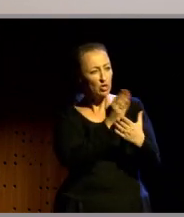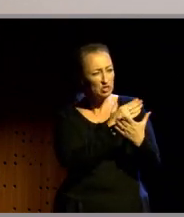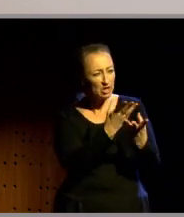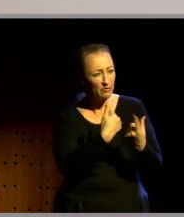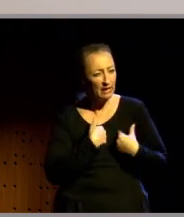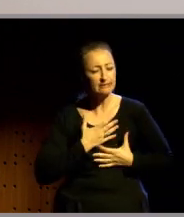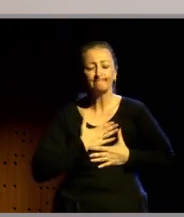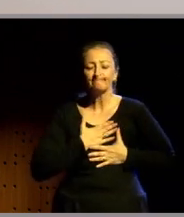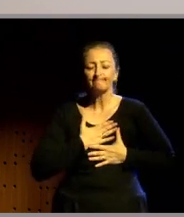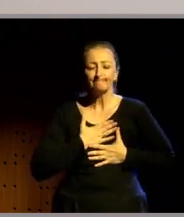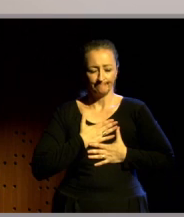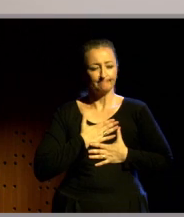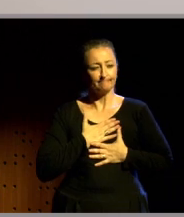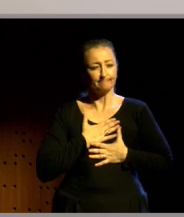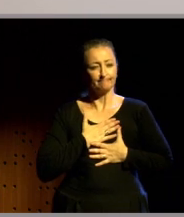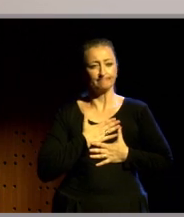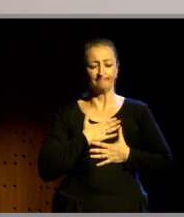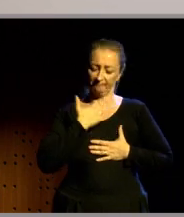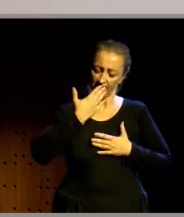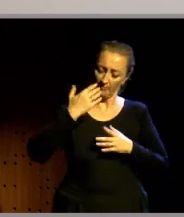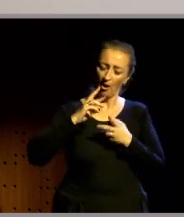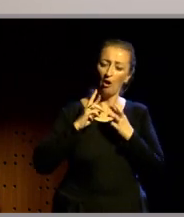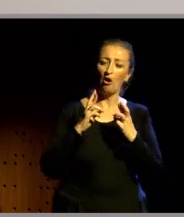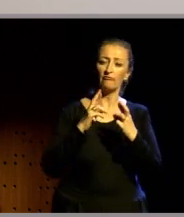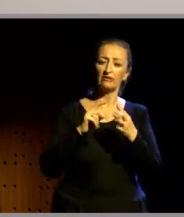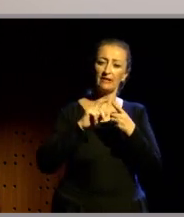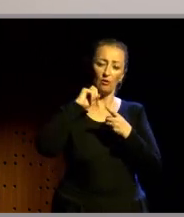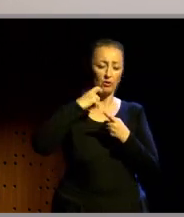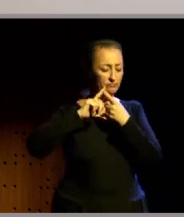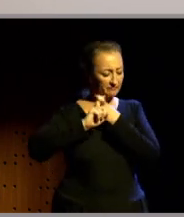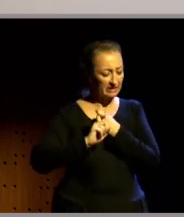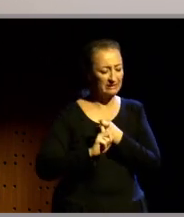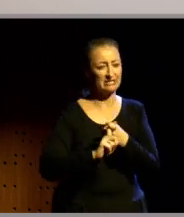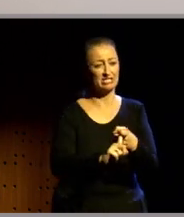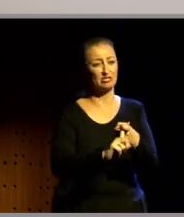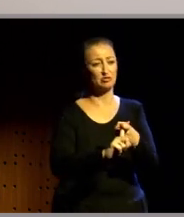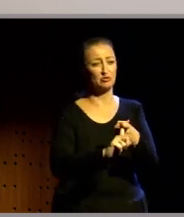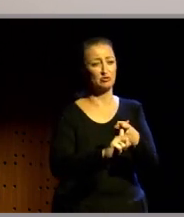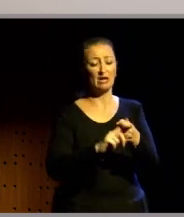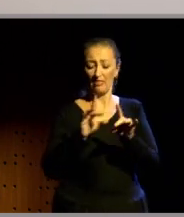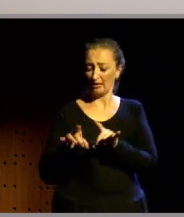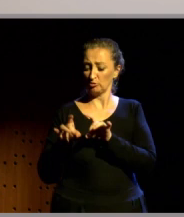as the years go on, a generosity that is returned to you from the rest of Australia.